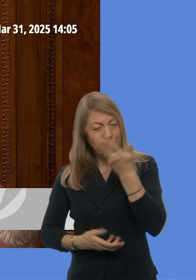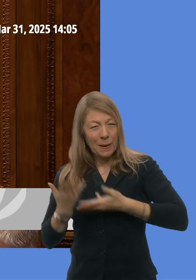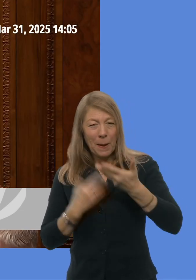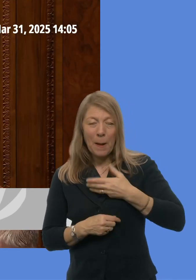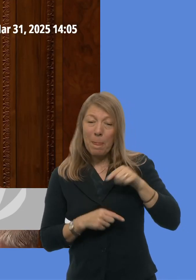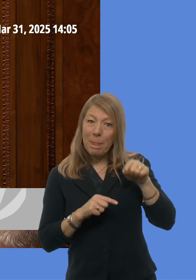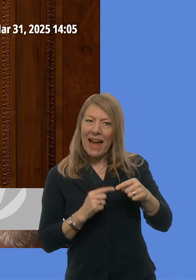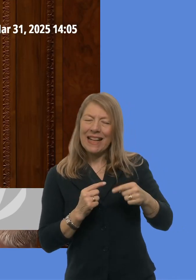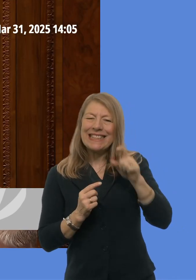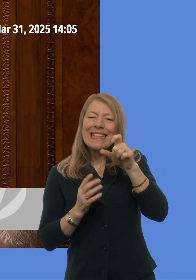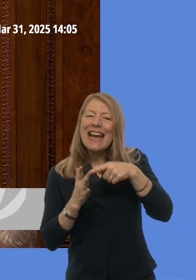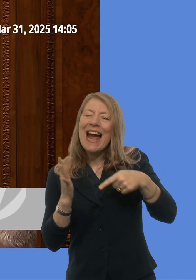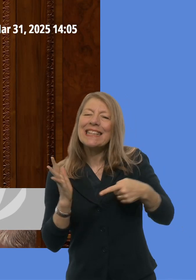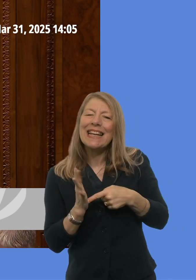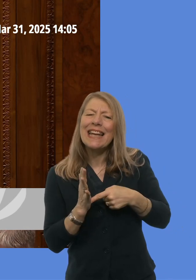paramilitarism, criminality and organised crime?